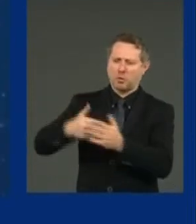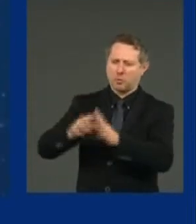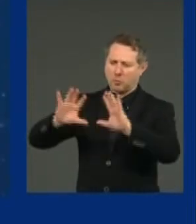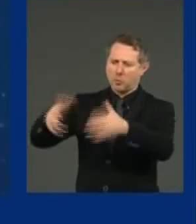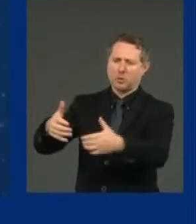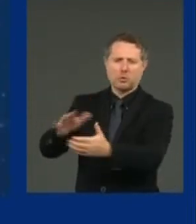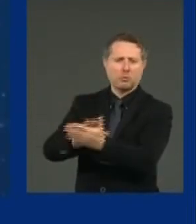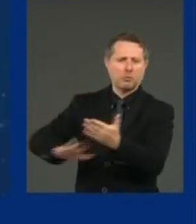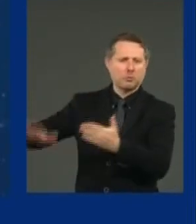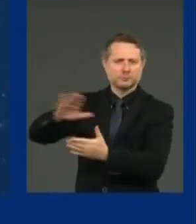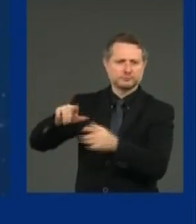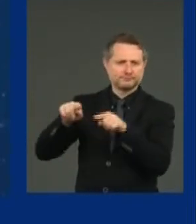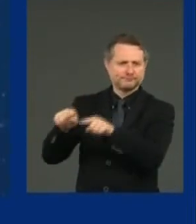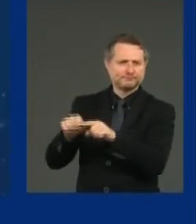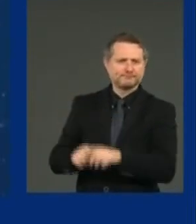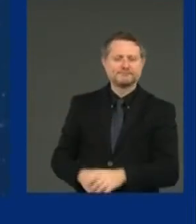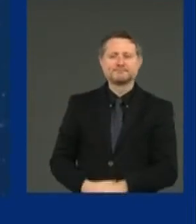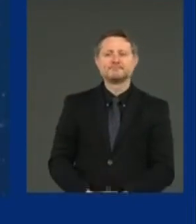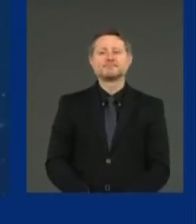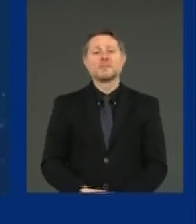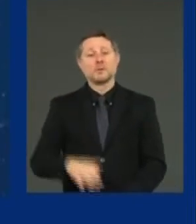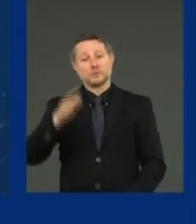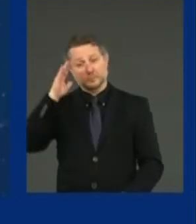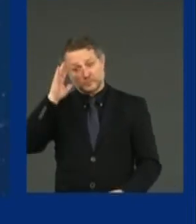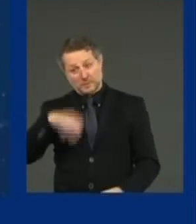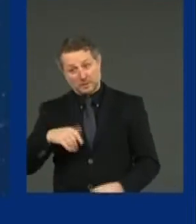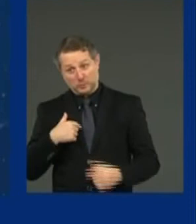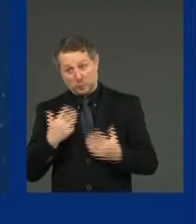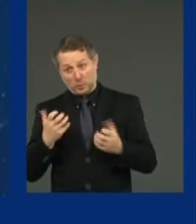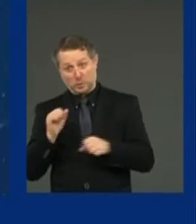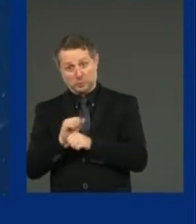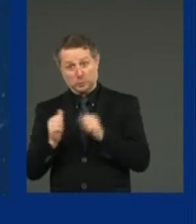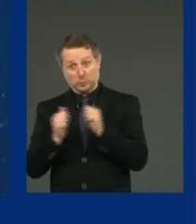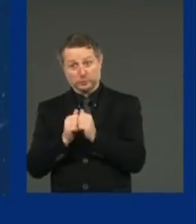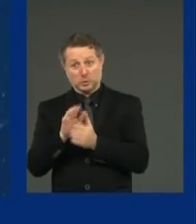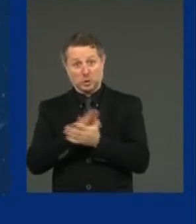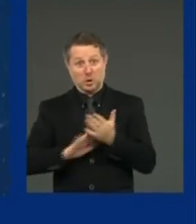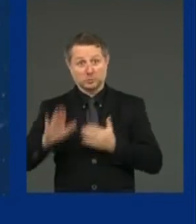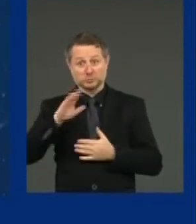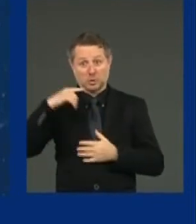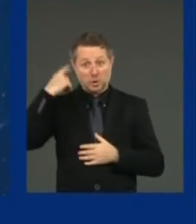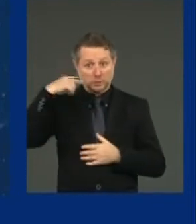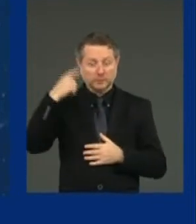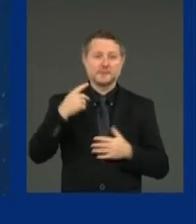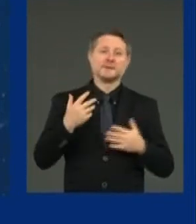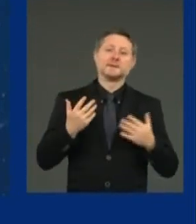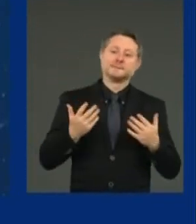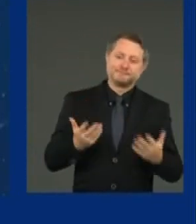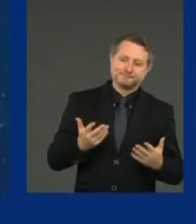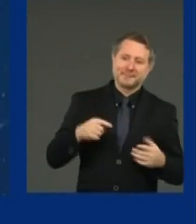MUCH AND THE WHOLE COLLEGE. I'M A PAROCHIAL NEW YORKER. I WAS NOT ALL THAT EAGER TO SEEK THE ADVICE OF A COLLEGE IN